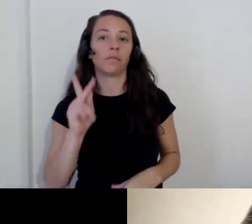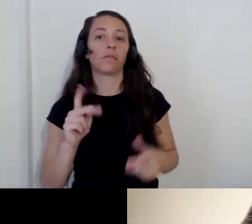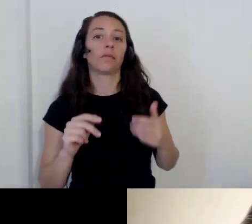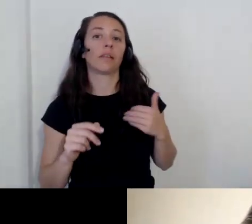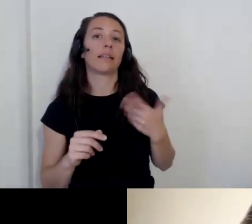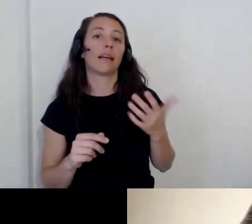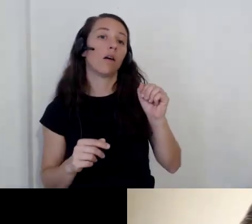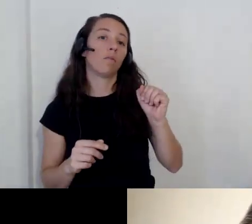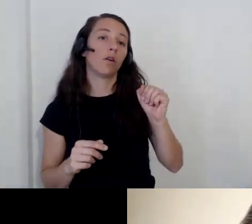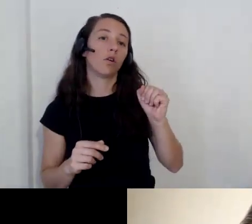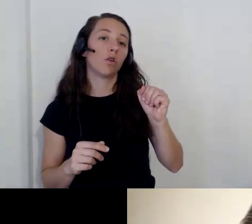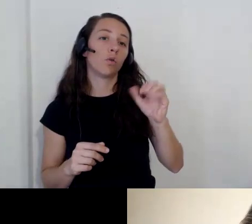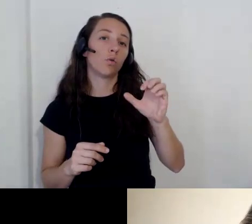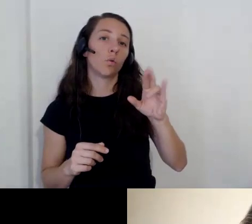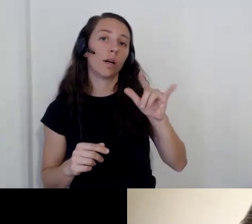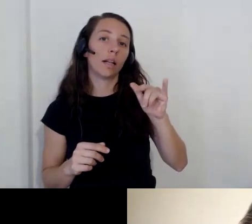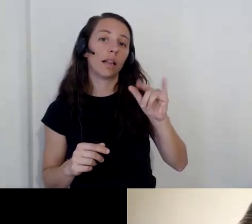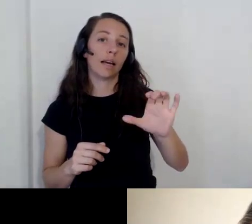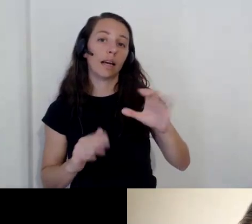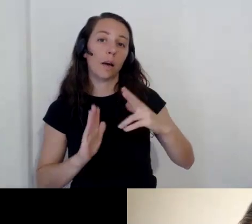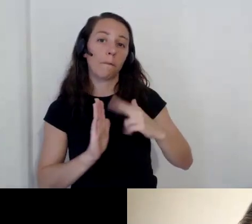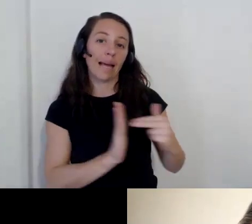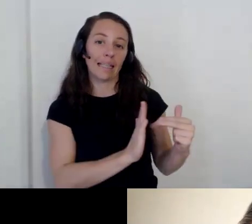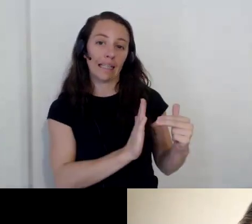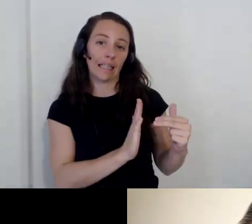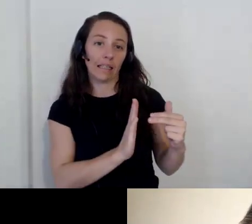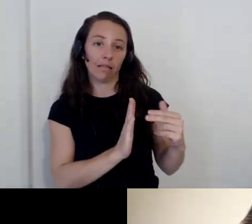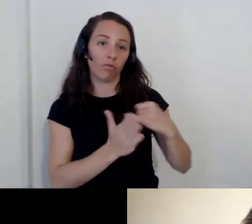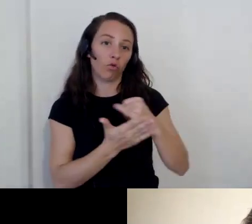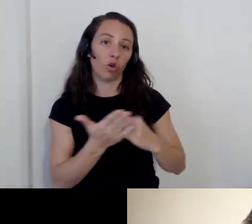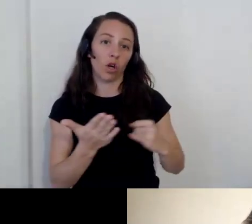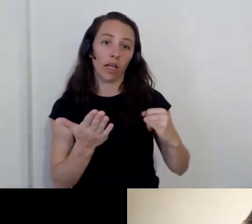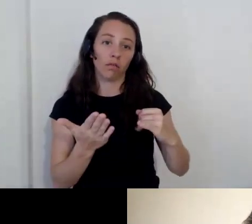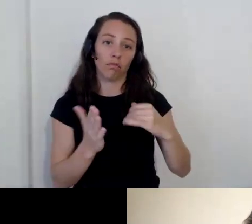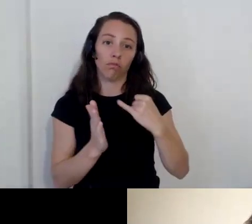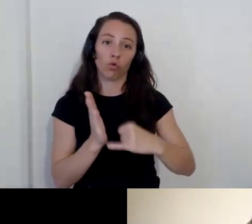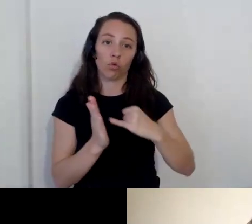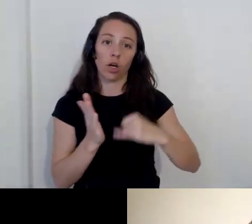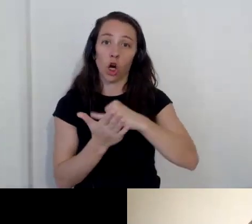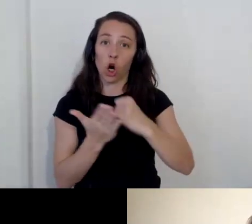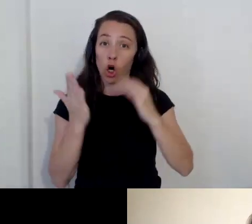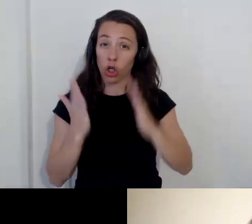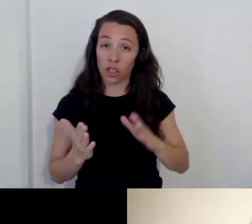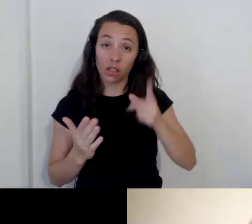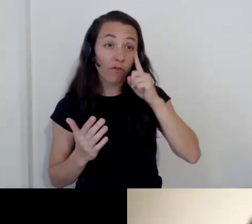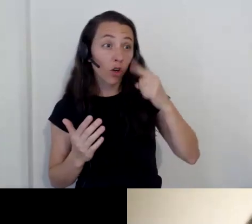drawing artist. Is this also for me? >> KEELY CAT WELLS: I would say maybe.